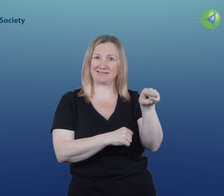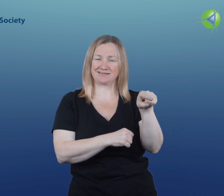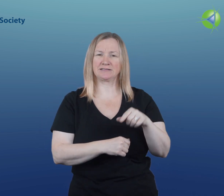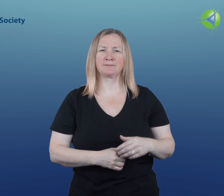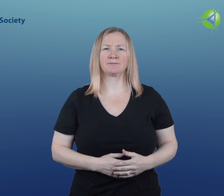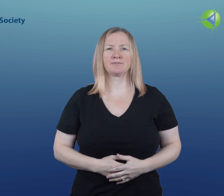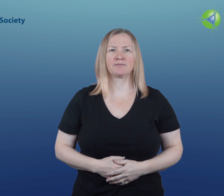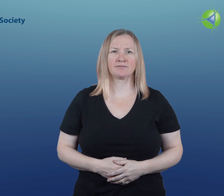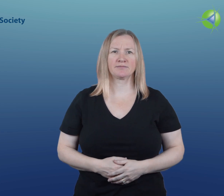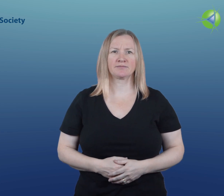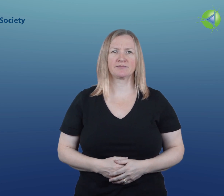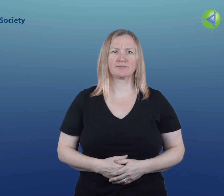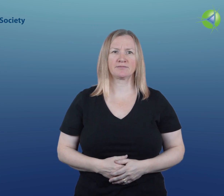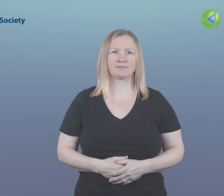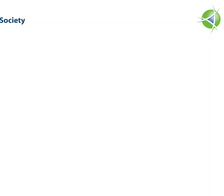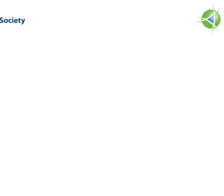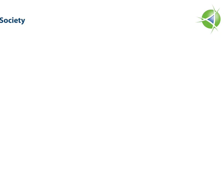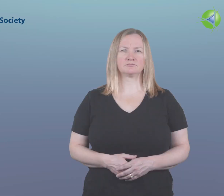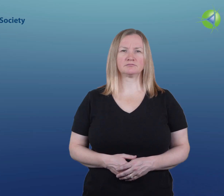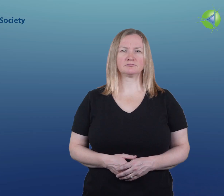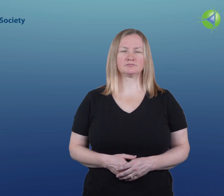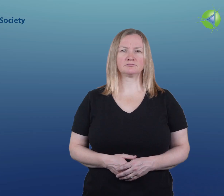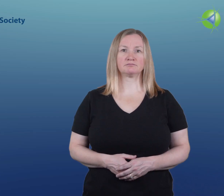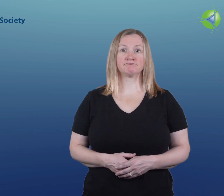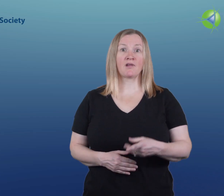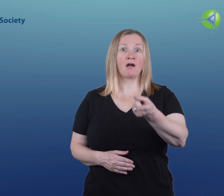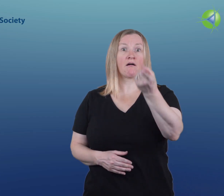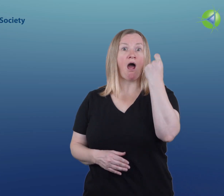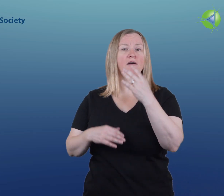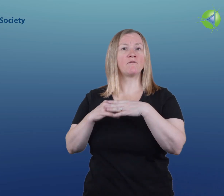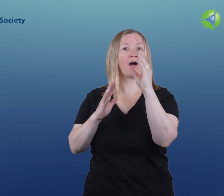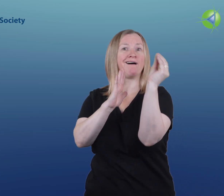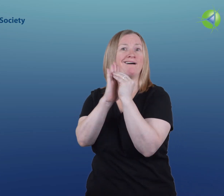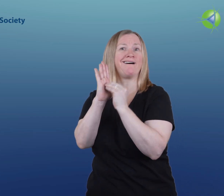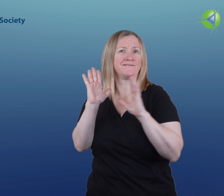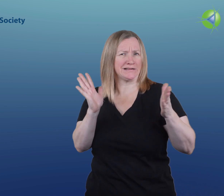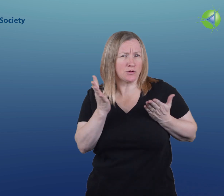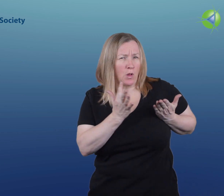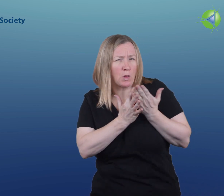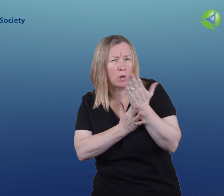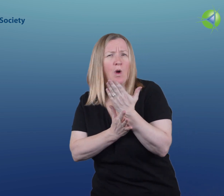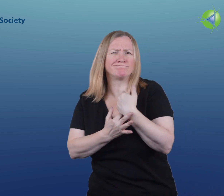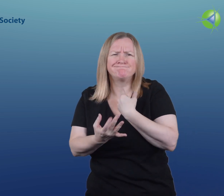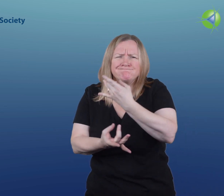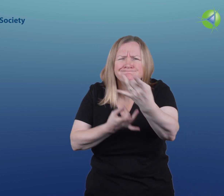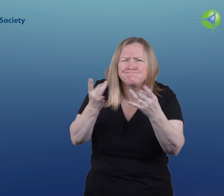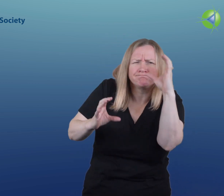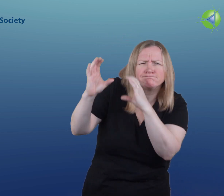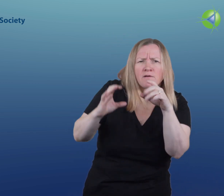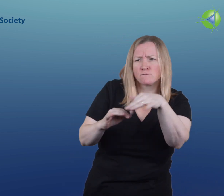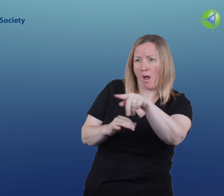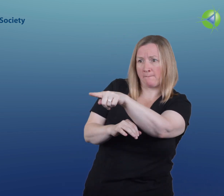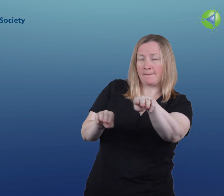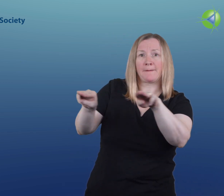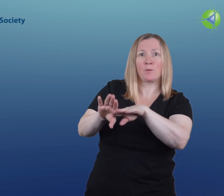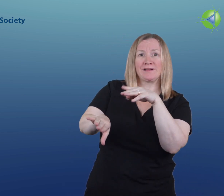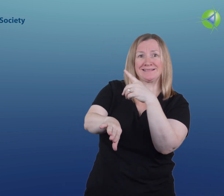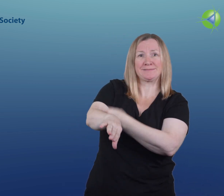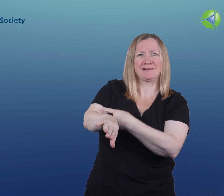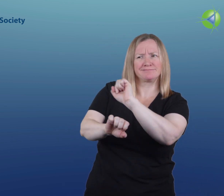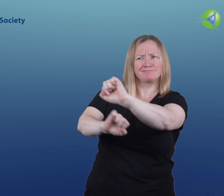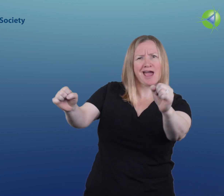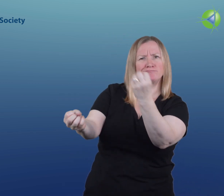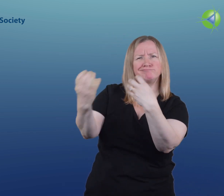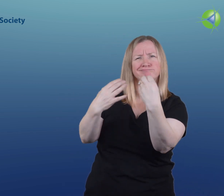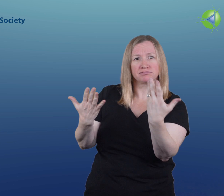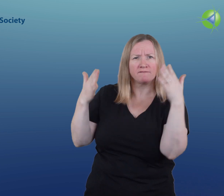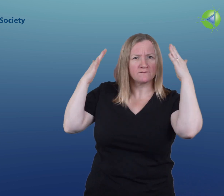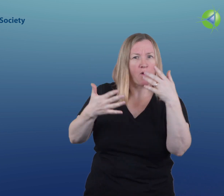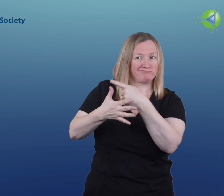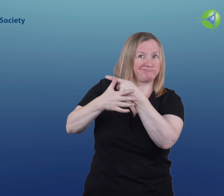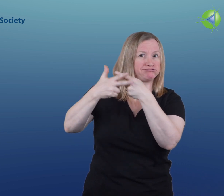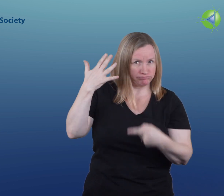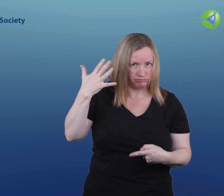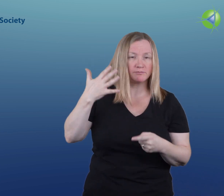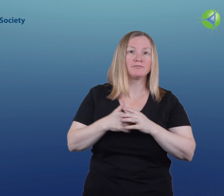Through our Call for Inputs we are looking for input from people with disabilities on: